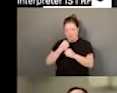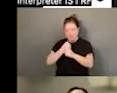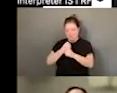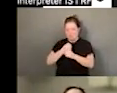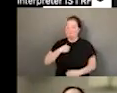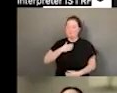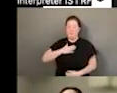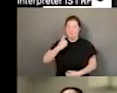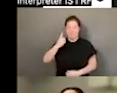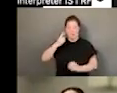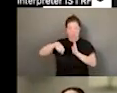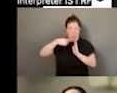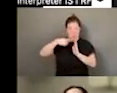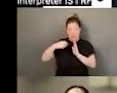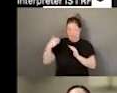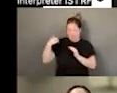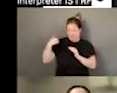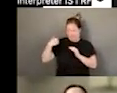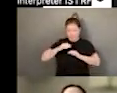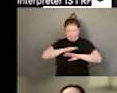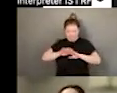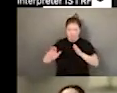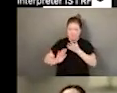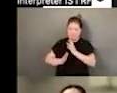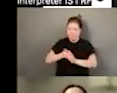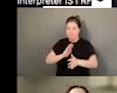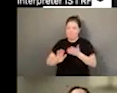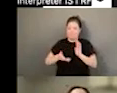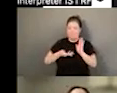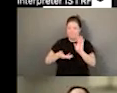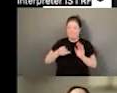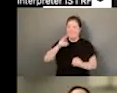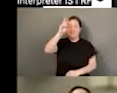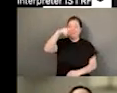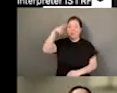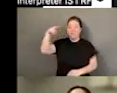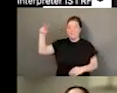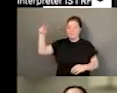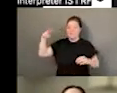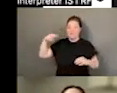And the project has a very fancy, nice name in Norwegian, but translated to English.